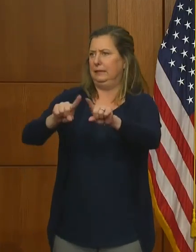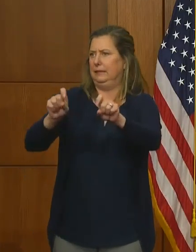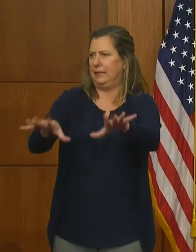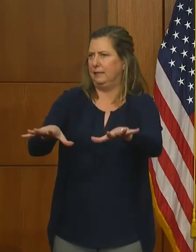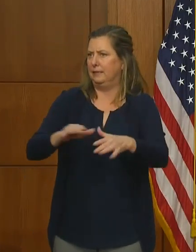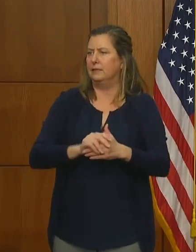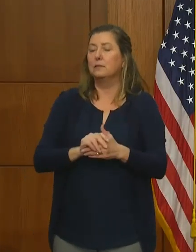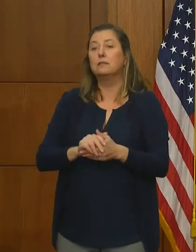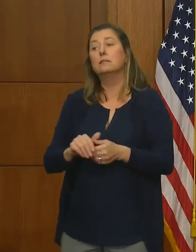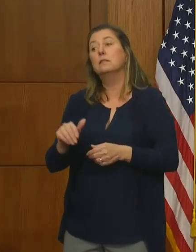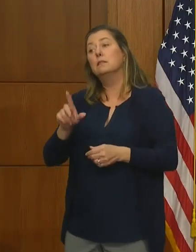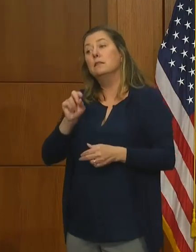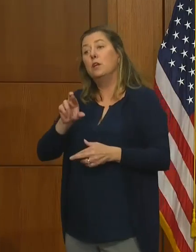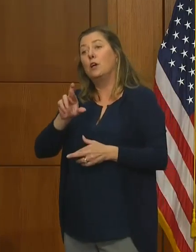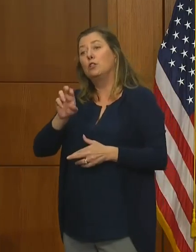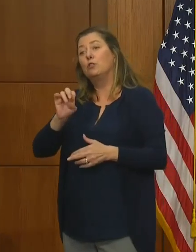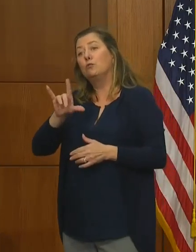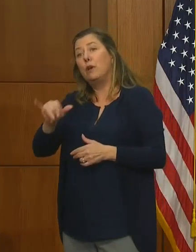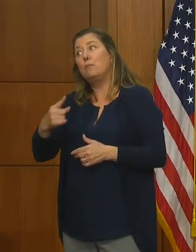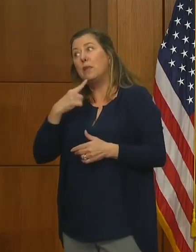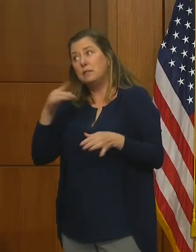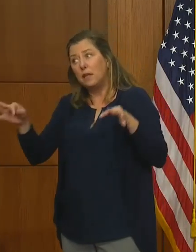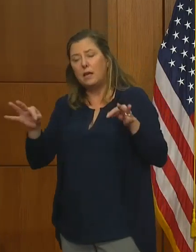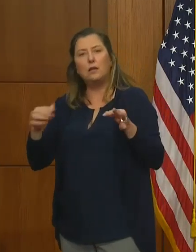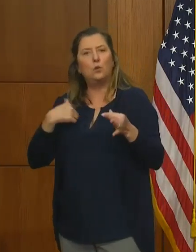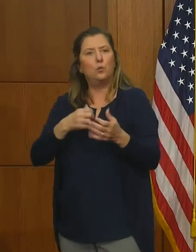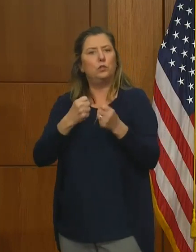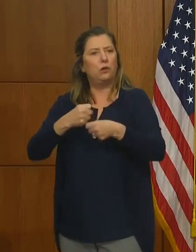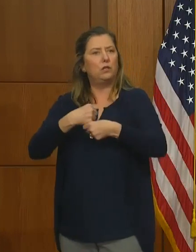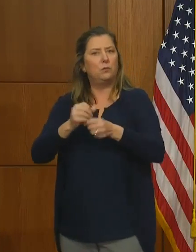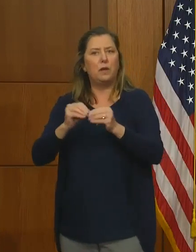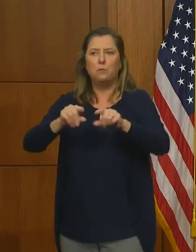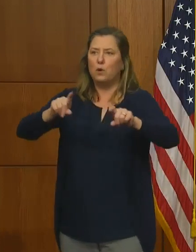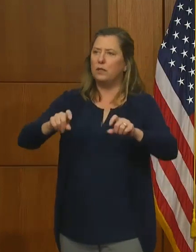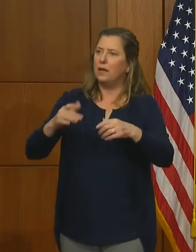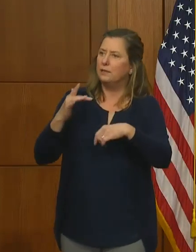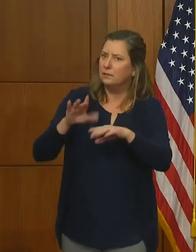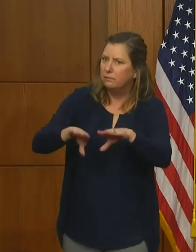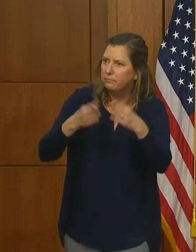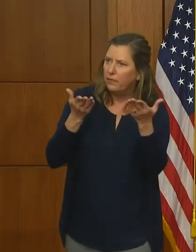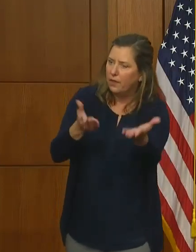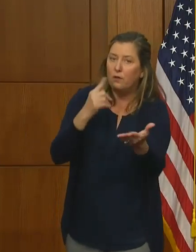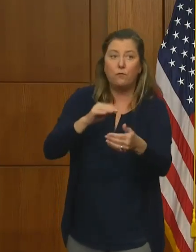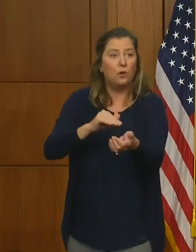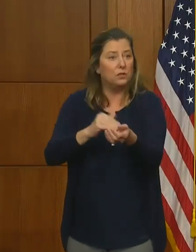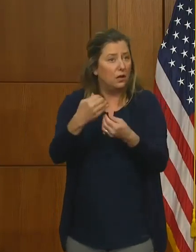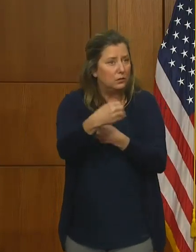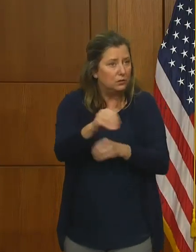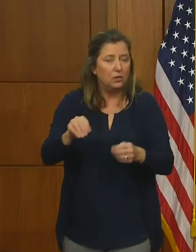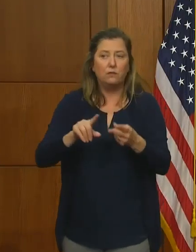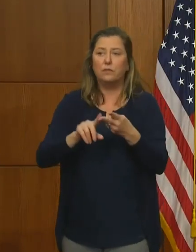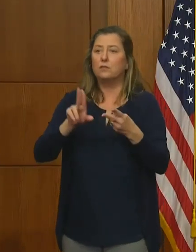YOU TO PLEASE GET THEM TEST. HAS DR RADLEY SAID. WE'RE